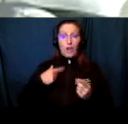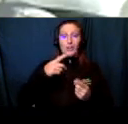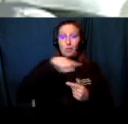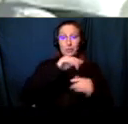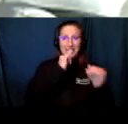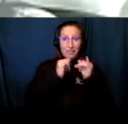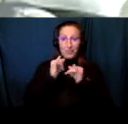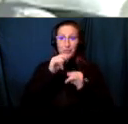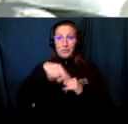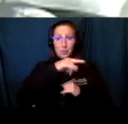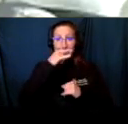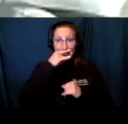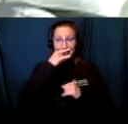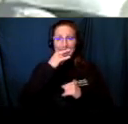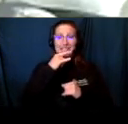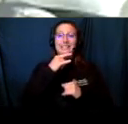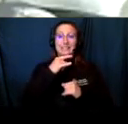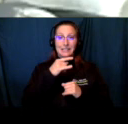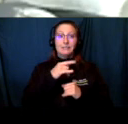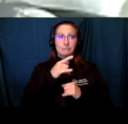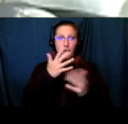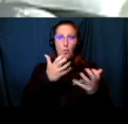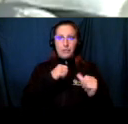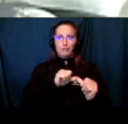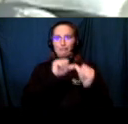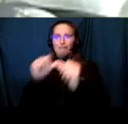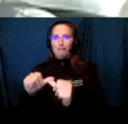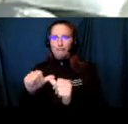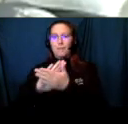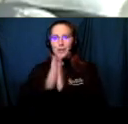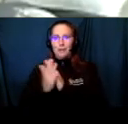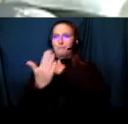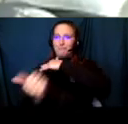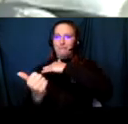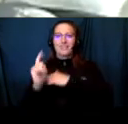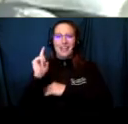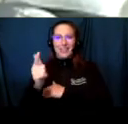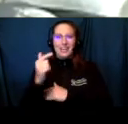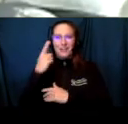very interested in also continuing to be called upon in that capacity as well.